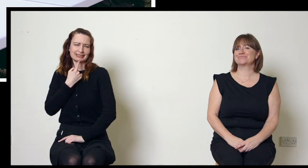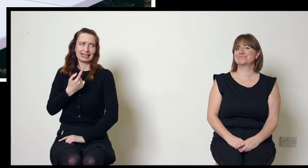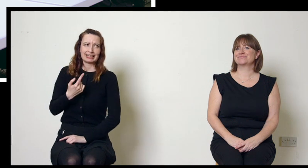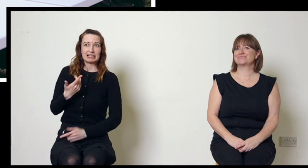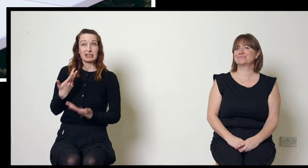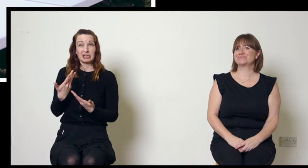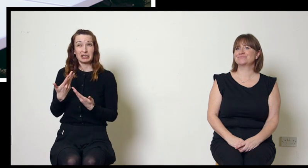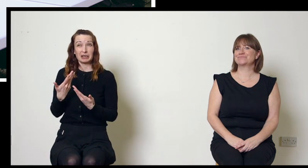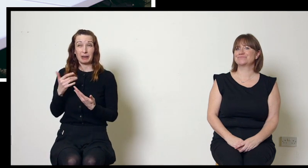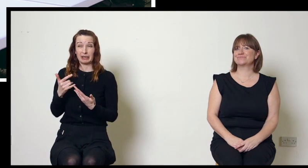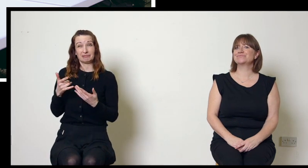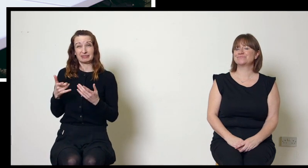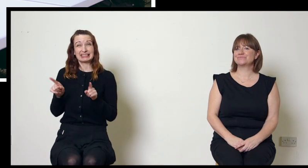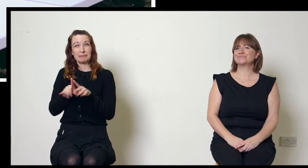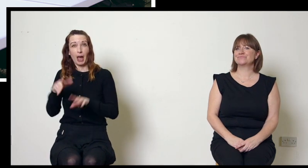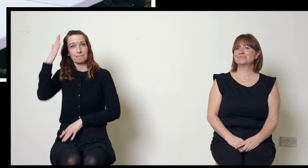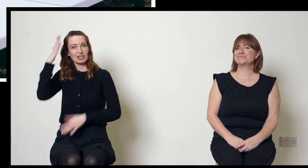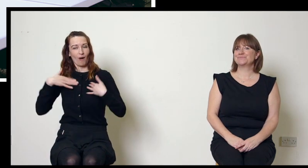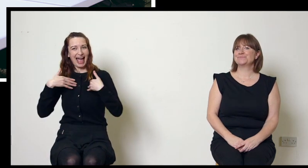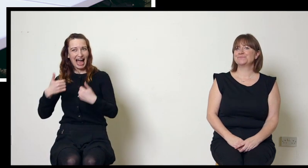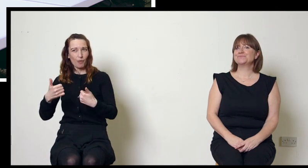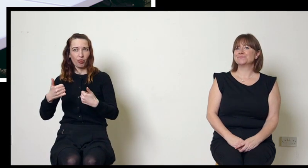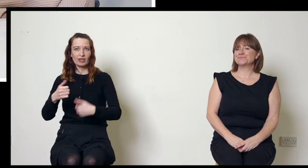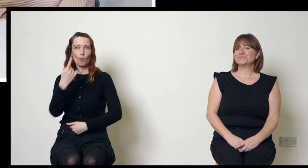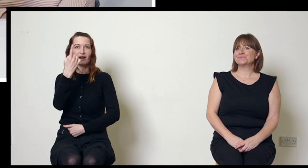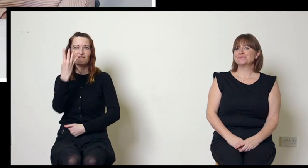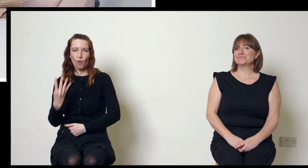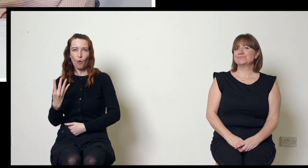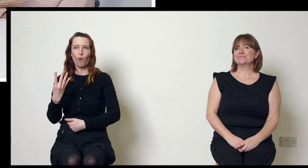a bit like mental health, there's this one in four figure or whatever but let's be honest,